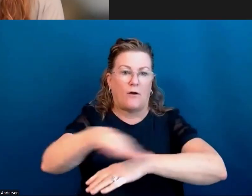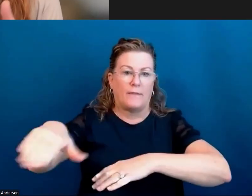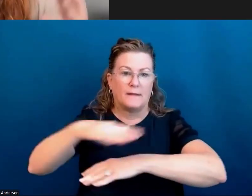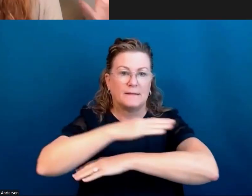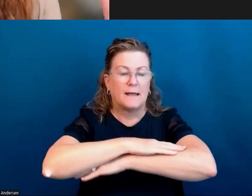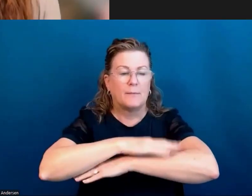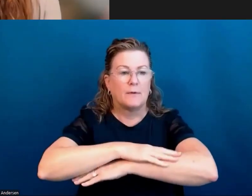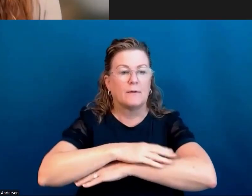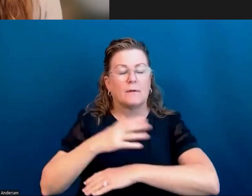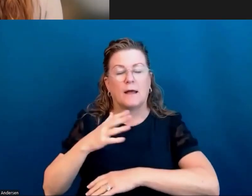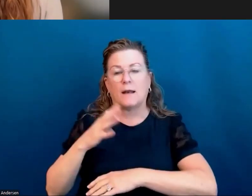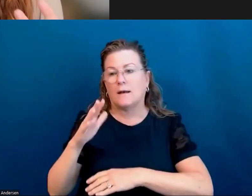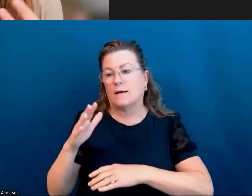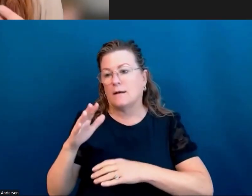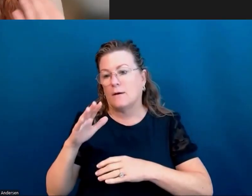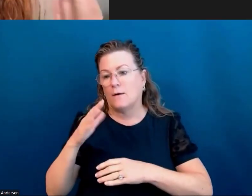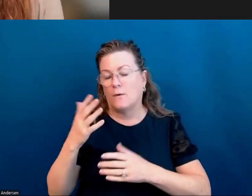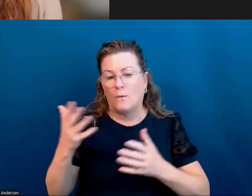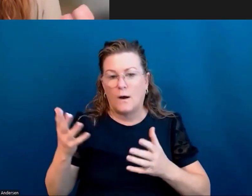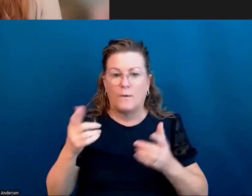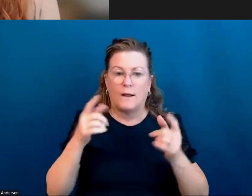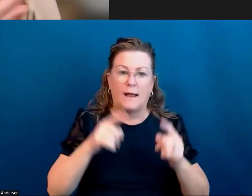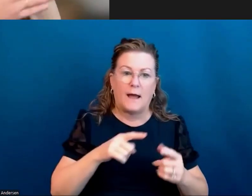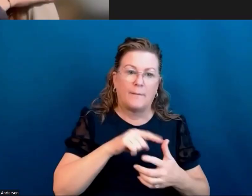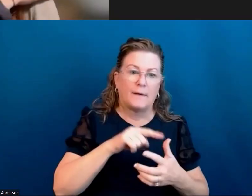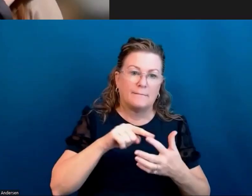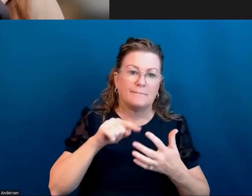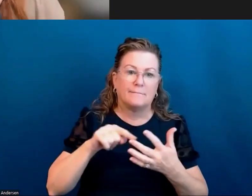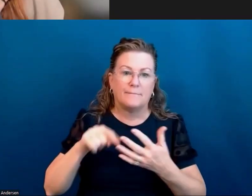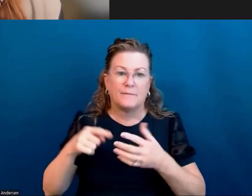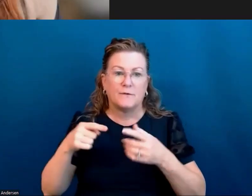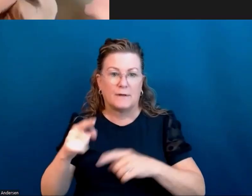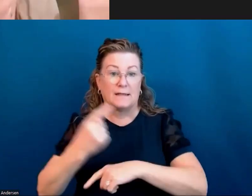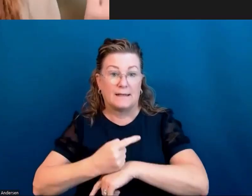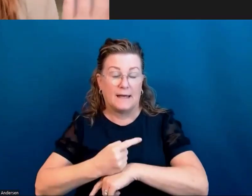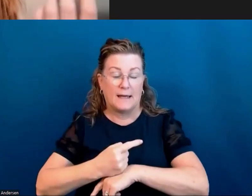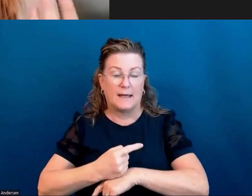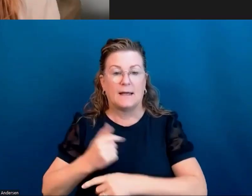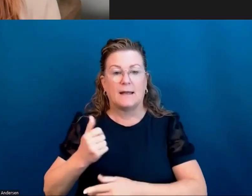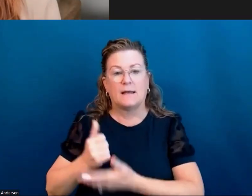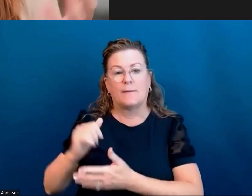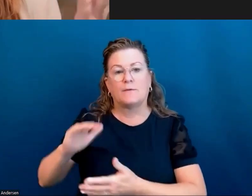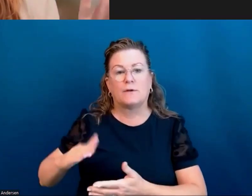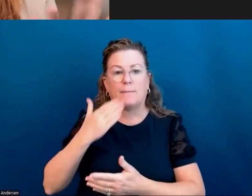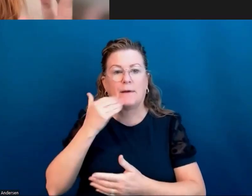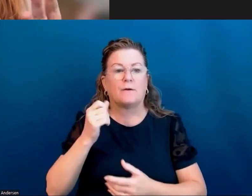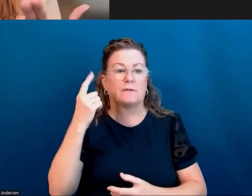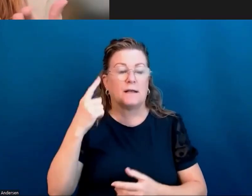happen, just so that the child better understands. When I worked in the hospital, like, and I did swallow studies, I